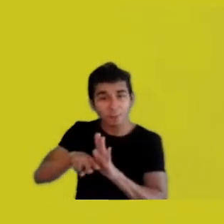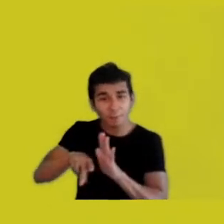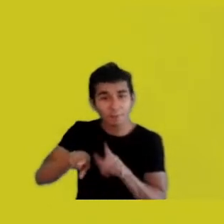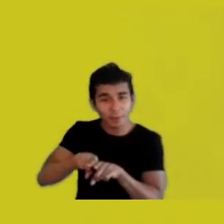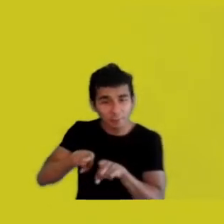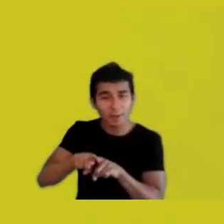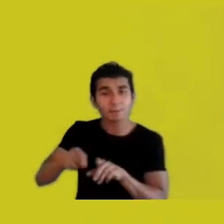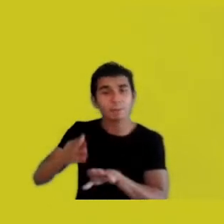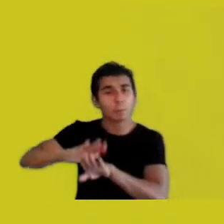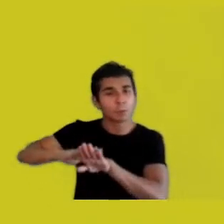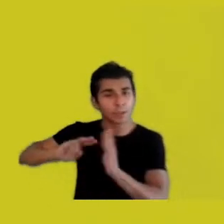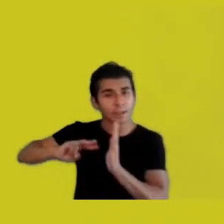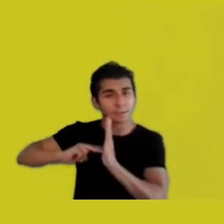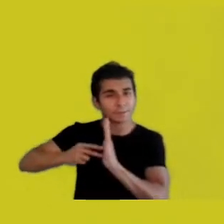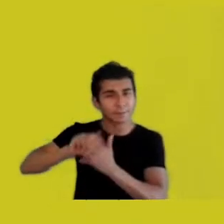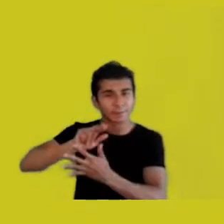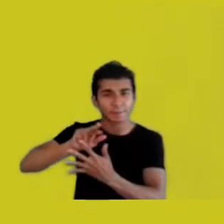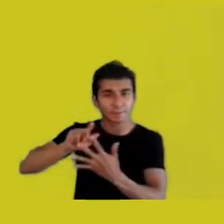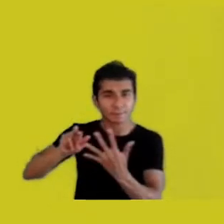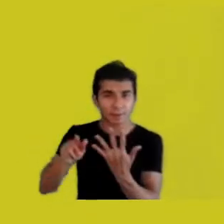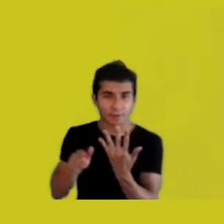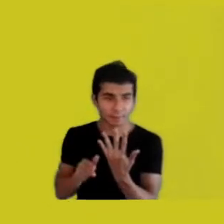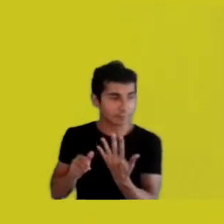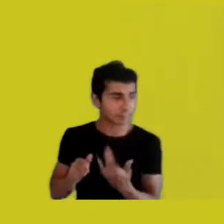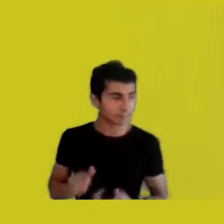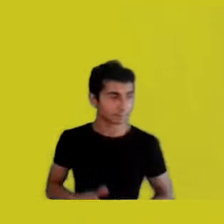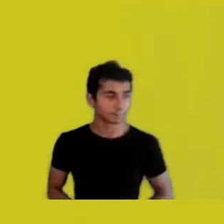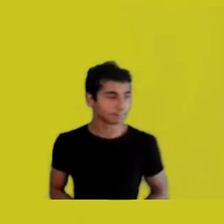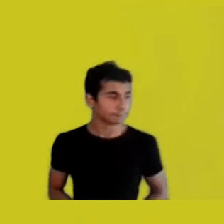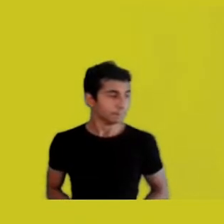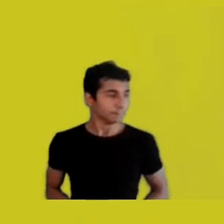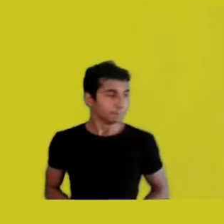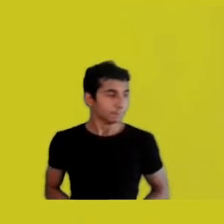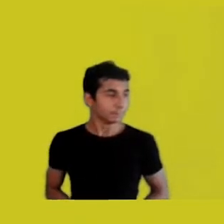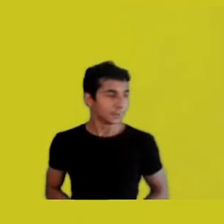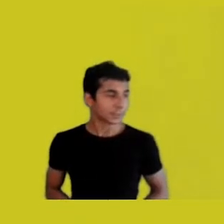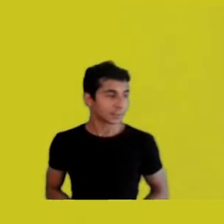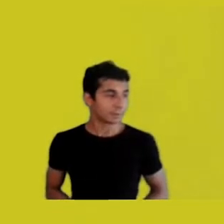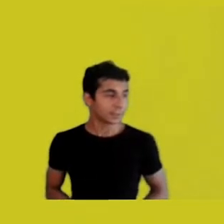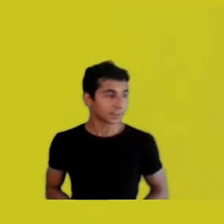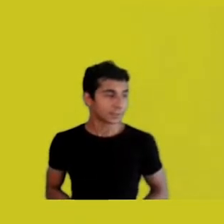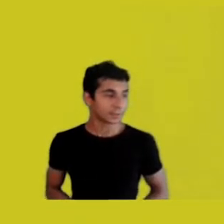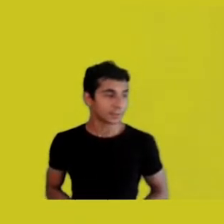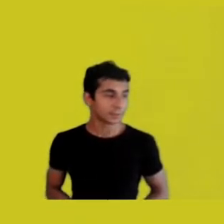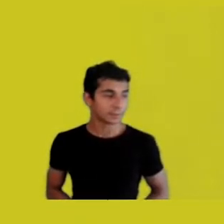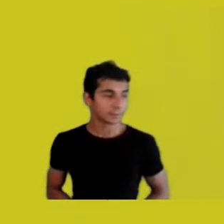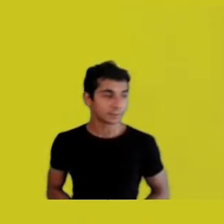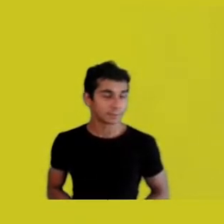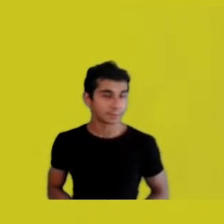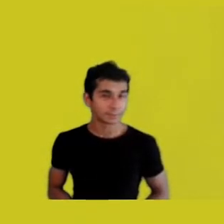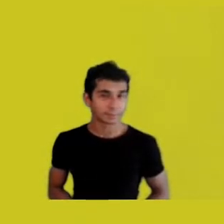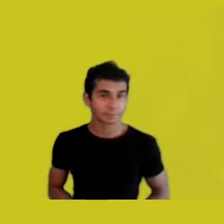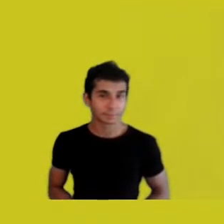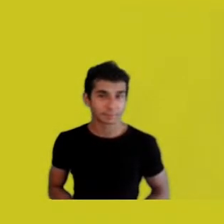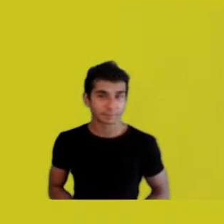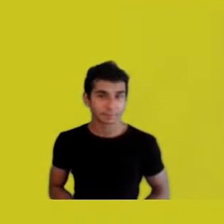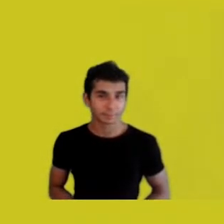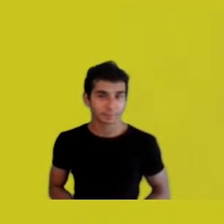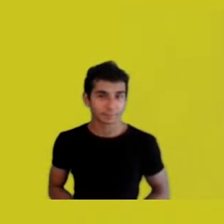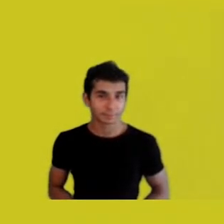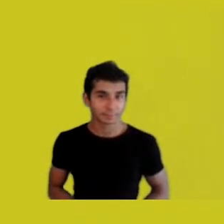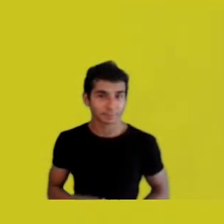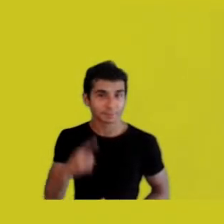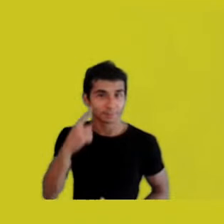See, the idea that enchantment, therefore, is this transformative,